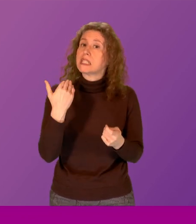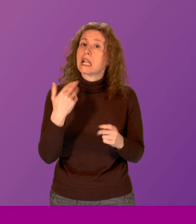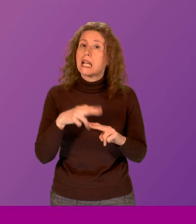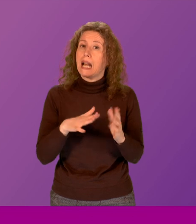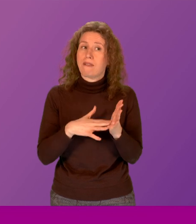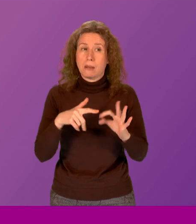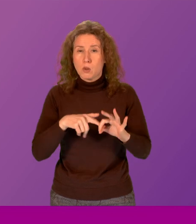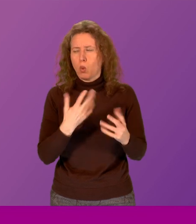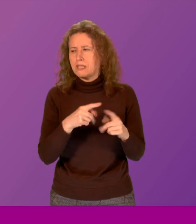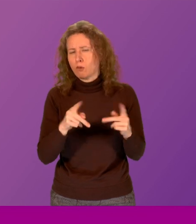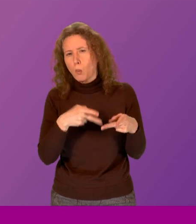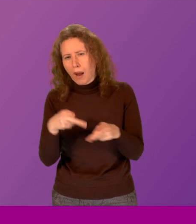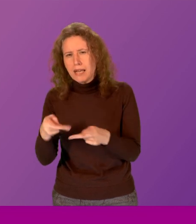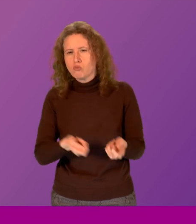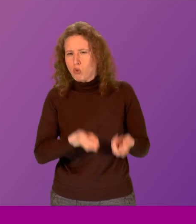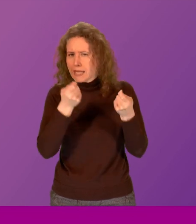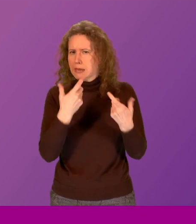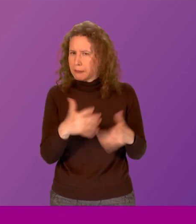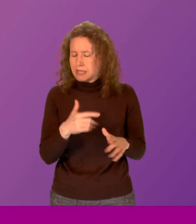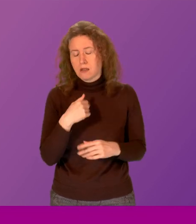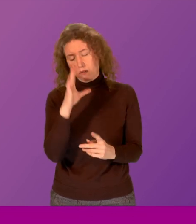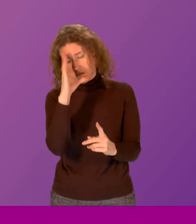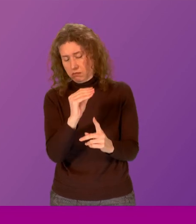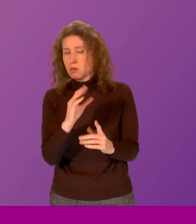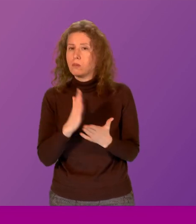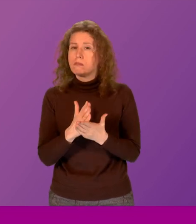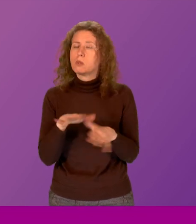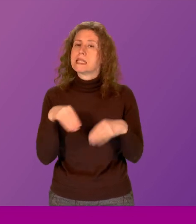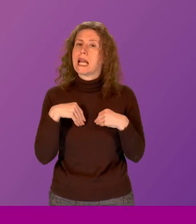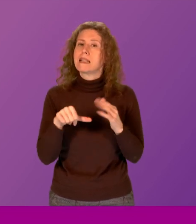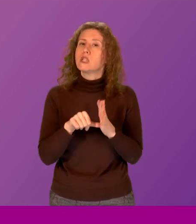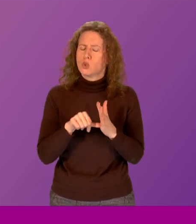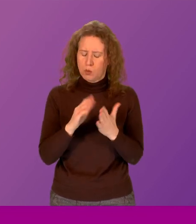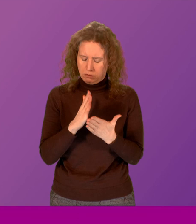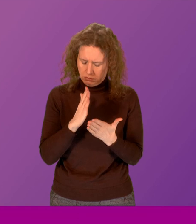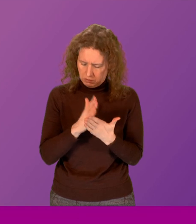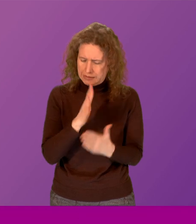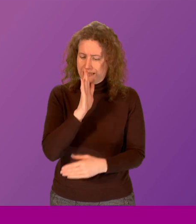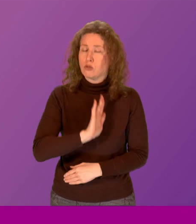guises. I say to him that we take the issue incredibly seriously. I will look